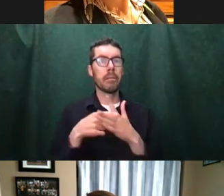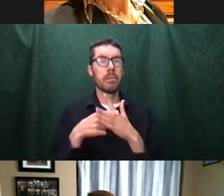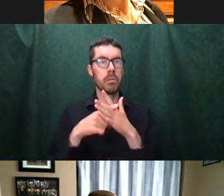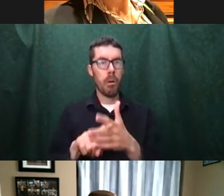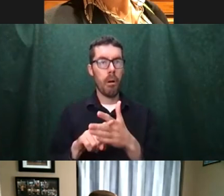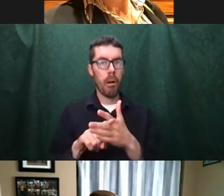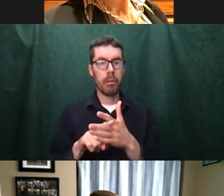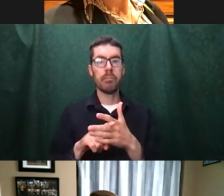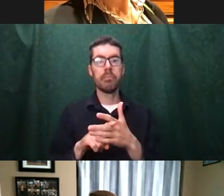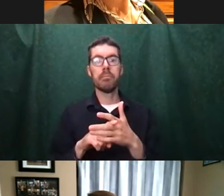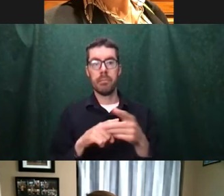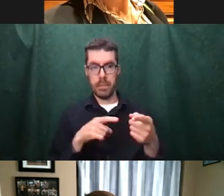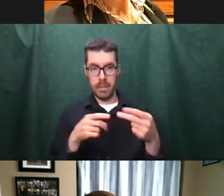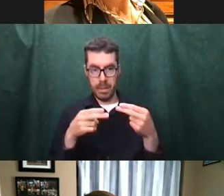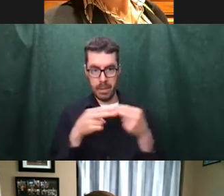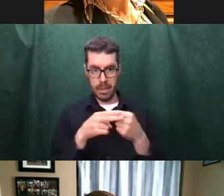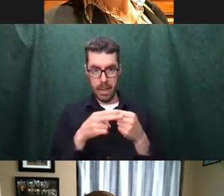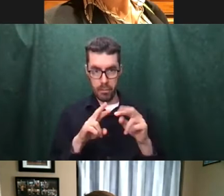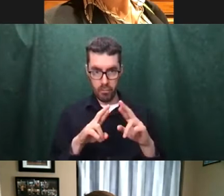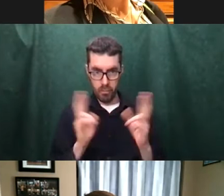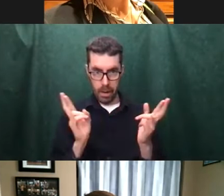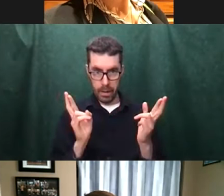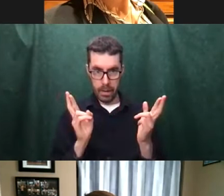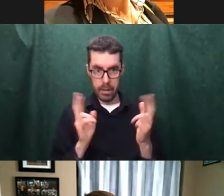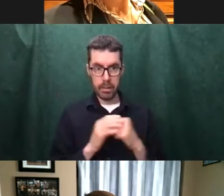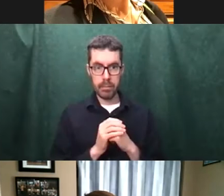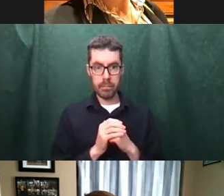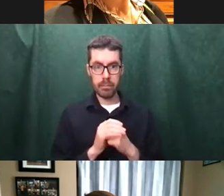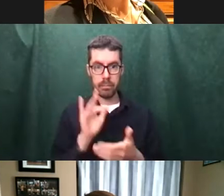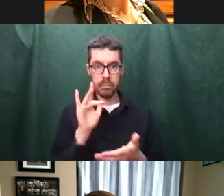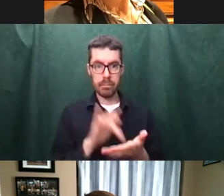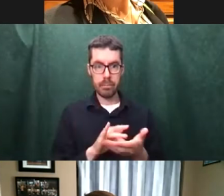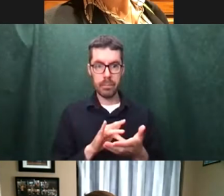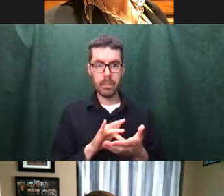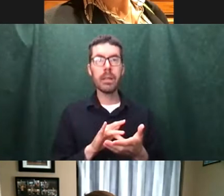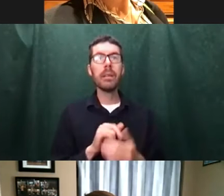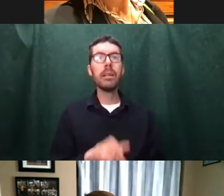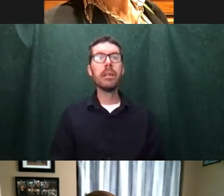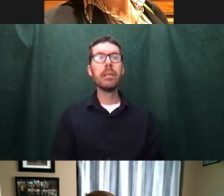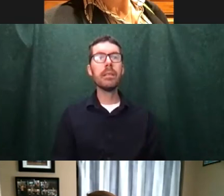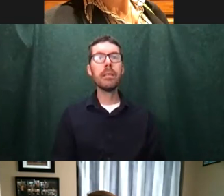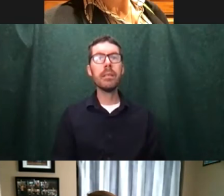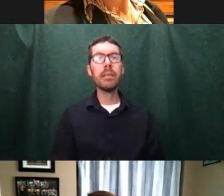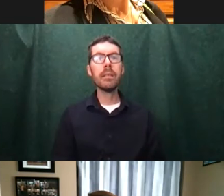get started. Mel: Sorry, which one are you seeing? The whole one or the?